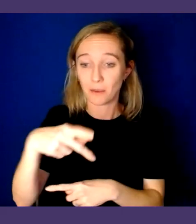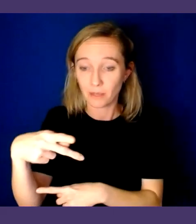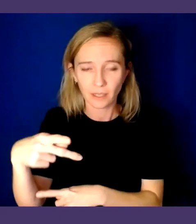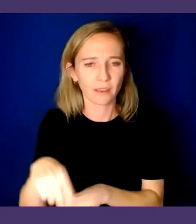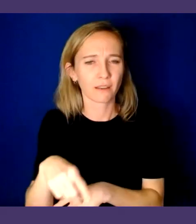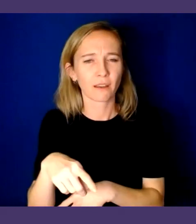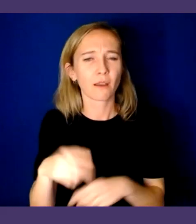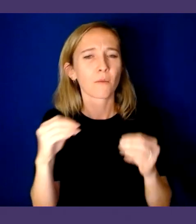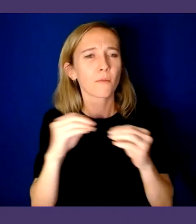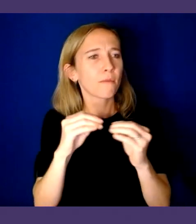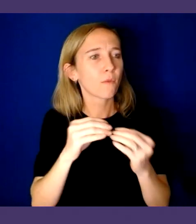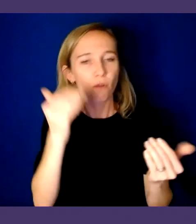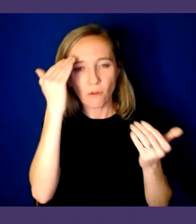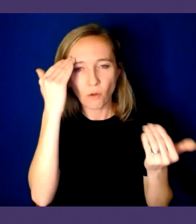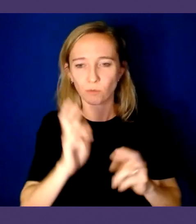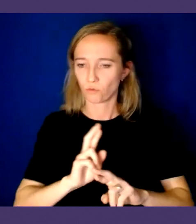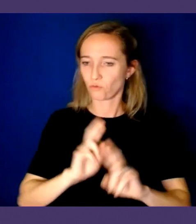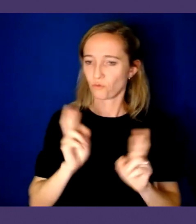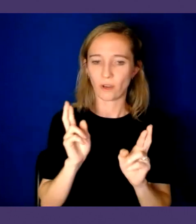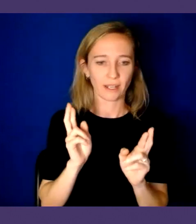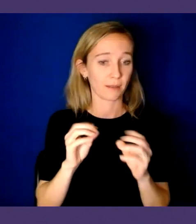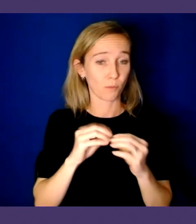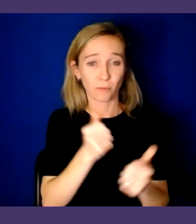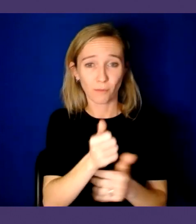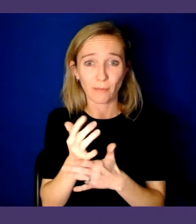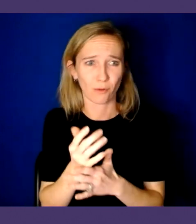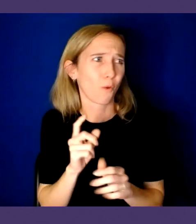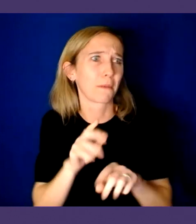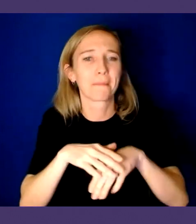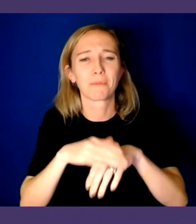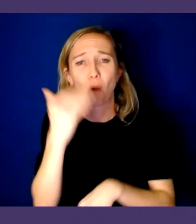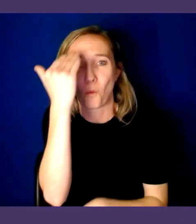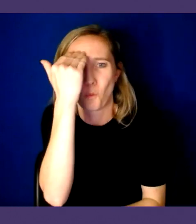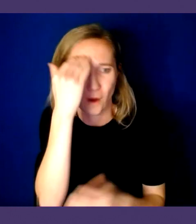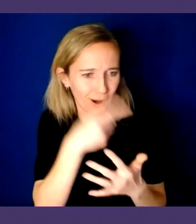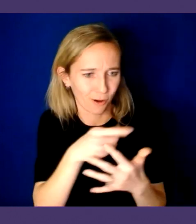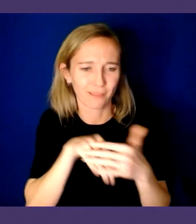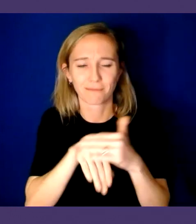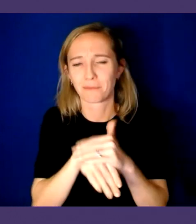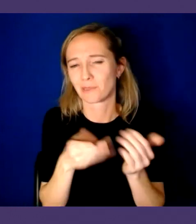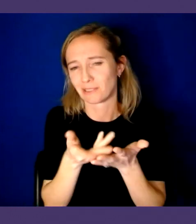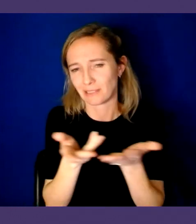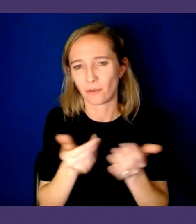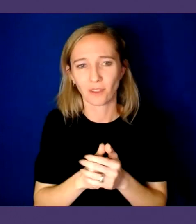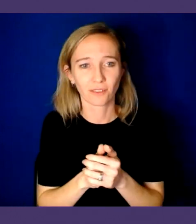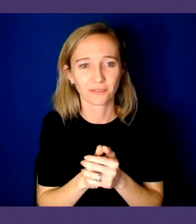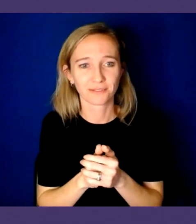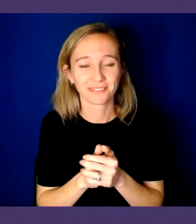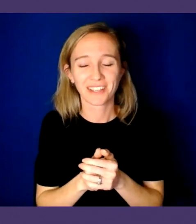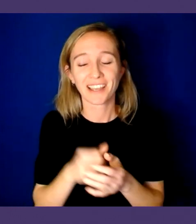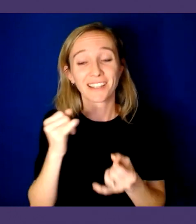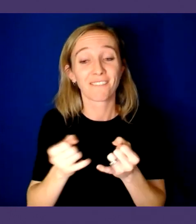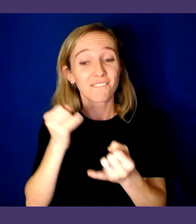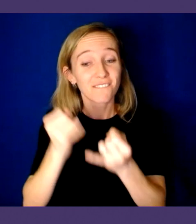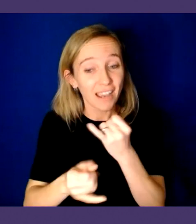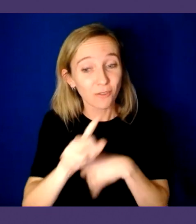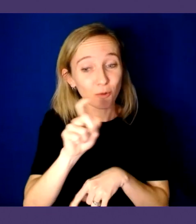or at least are aware that these things exist to go do it. Then the final question that we get asked that I want to plug is,